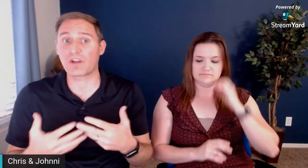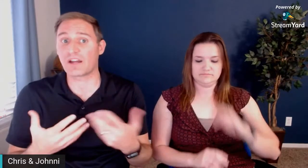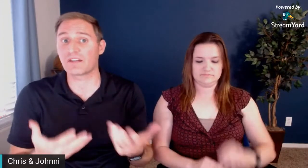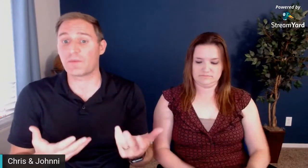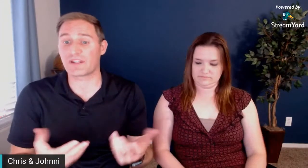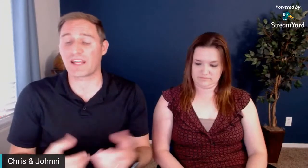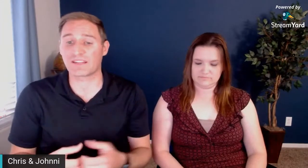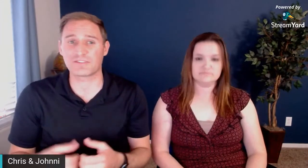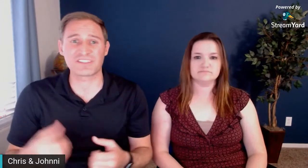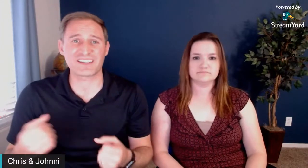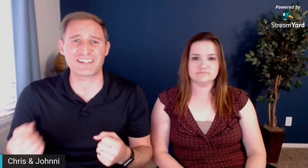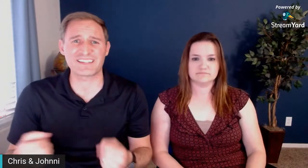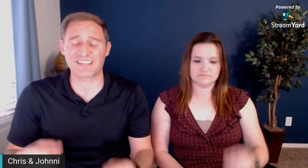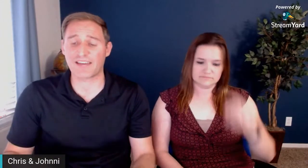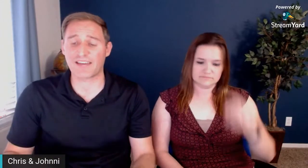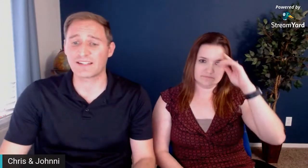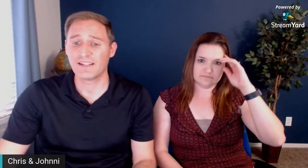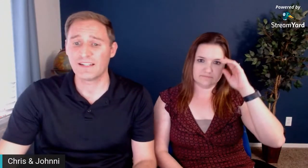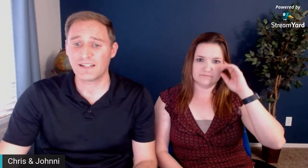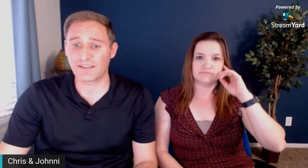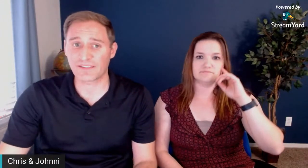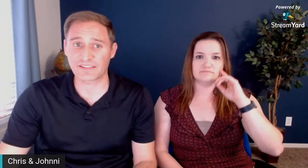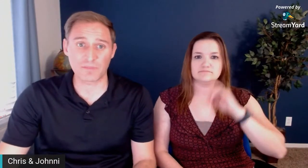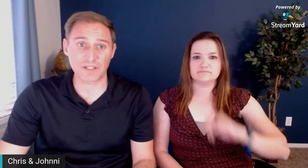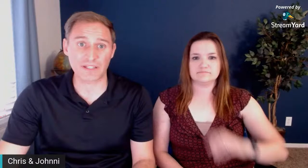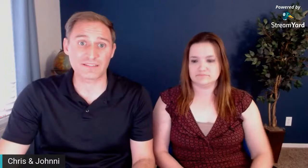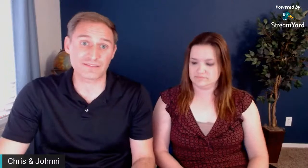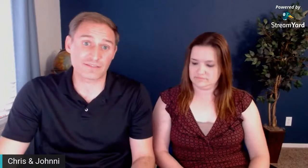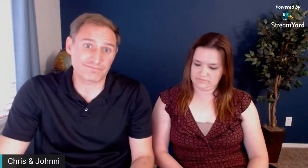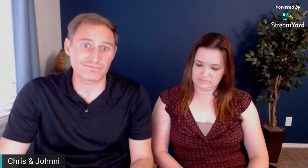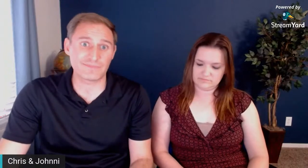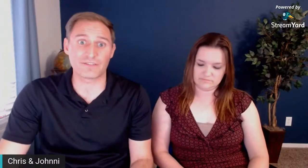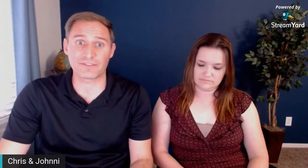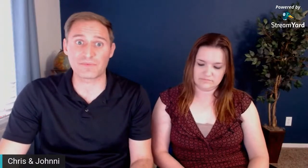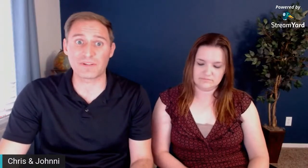non-dominant hand so it is kind of nice to have that flexibility because you know there's been